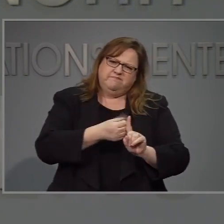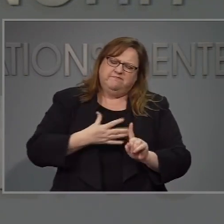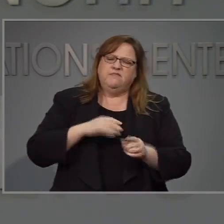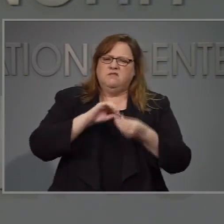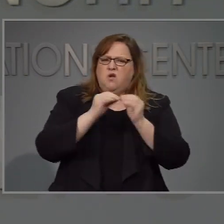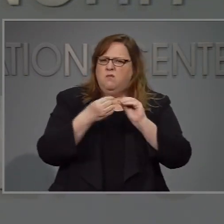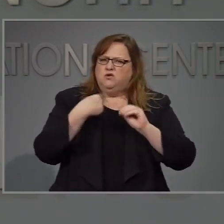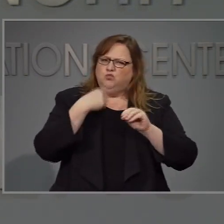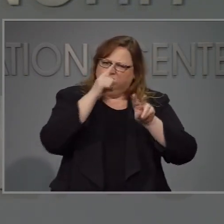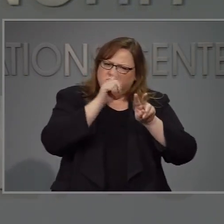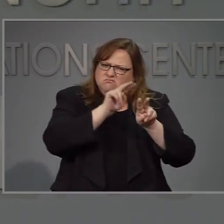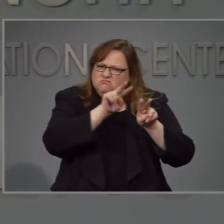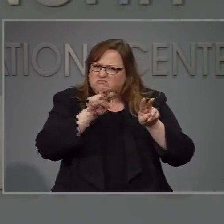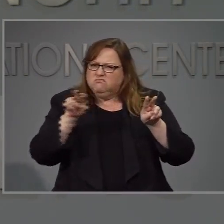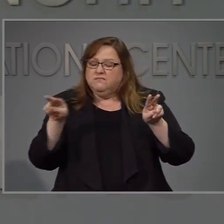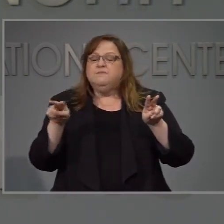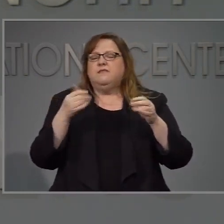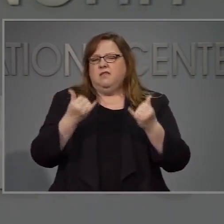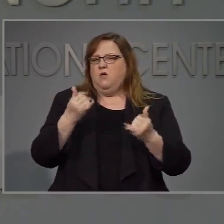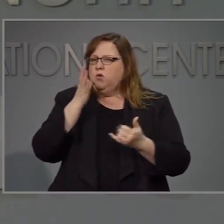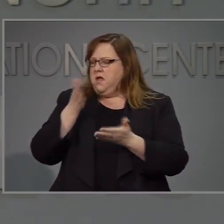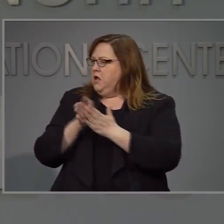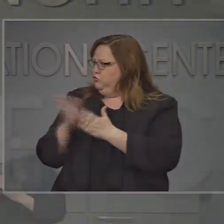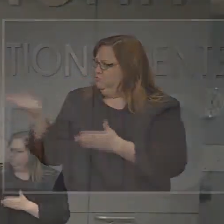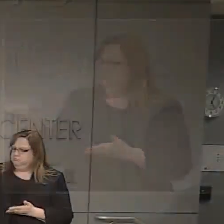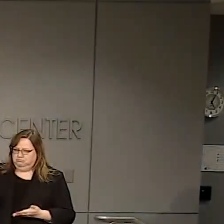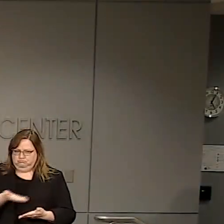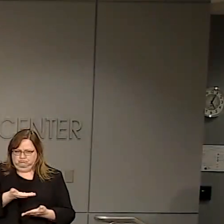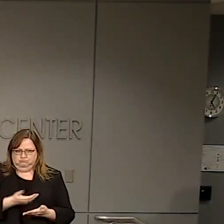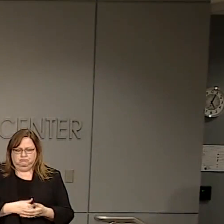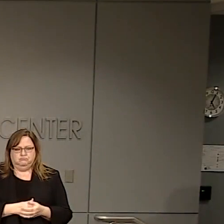INCREASING DECREASING OR STABLE OVER TIME. TODAY DOCTOR MANDY COHEN SECRETARY OF THE DEPARTMENT OF HEALTH AND HUMAN